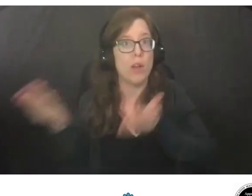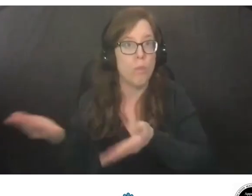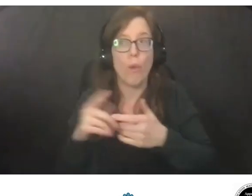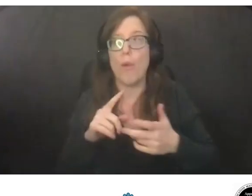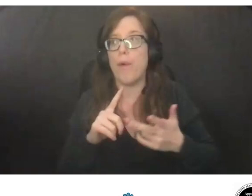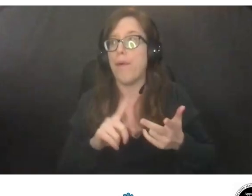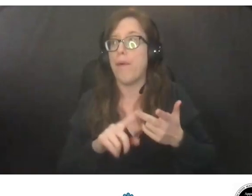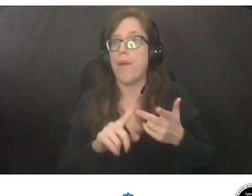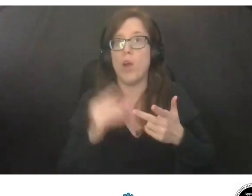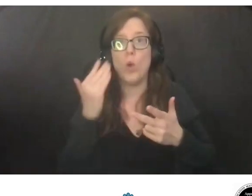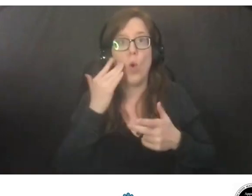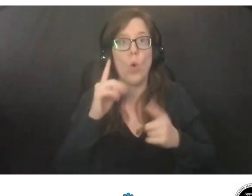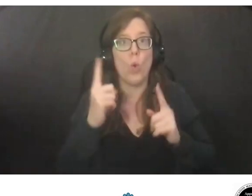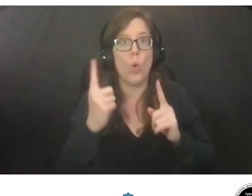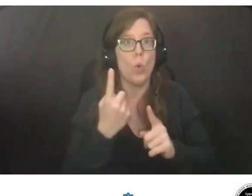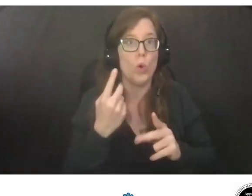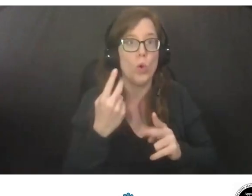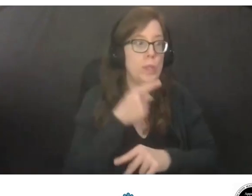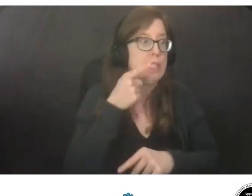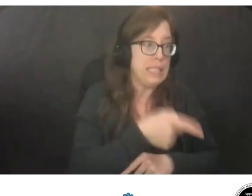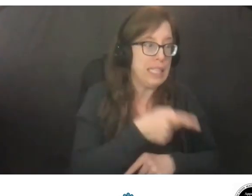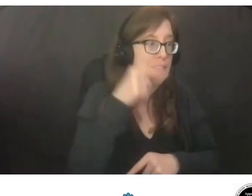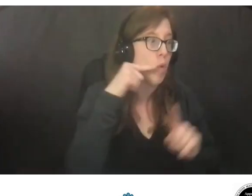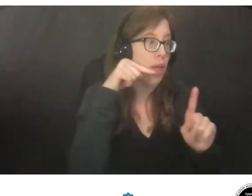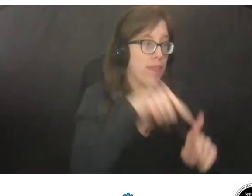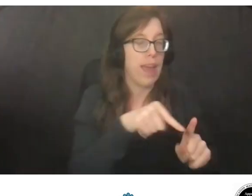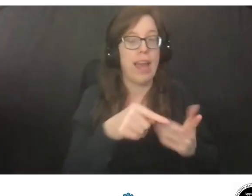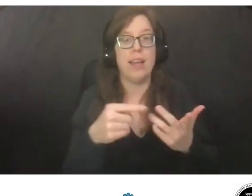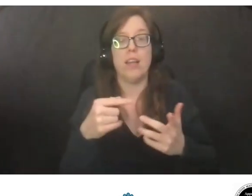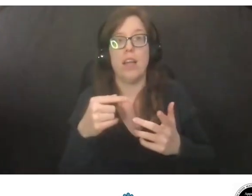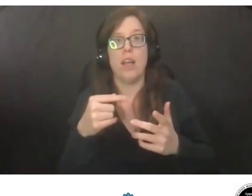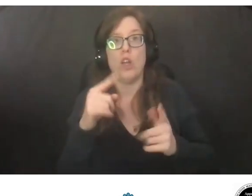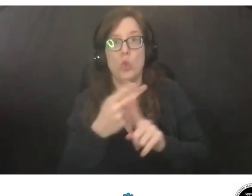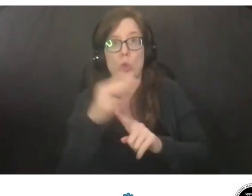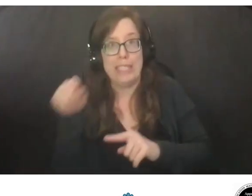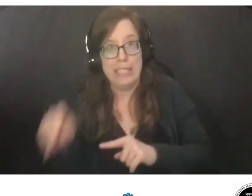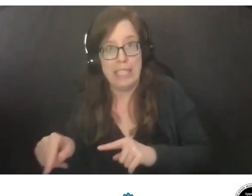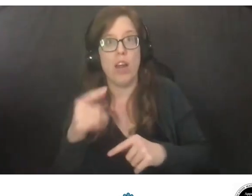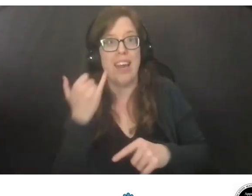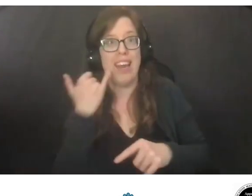and know when to use which piece, and who to ask to help each piece when it breaks,